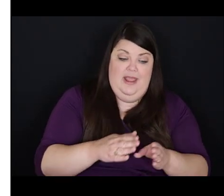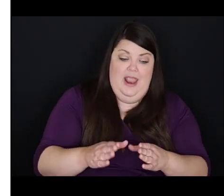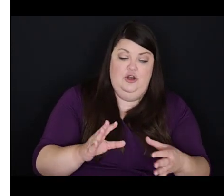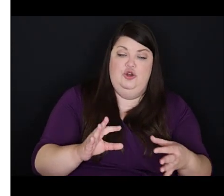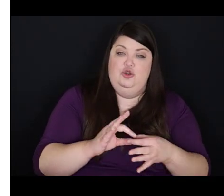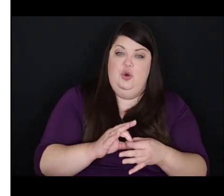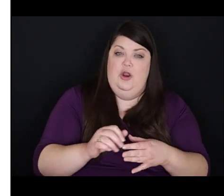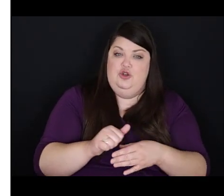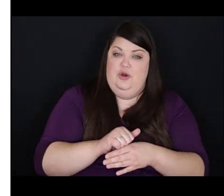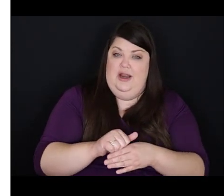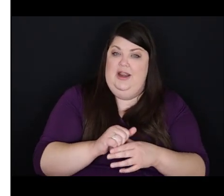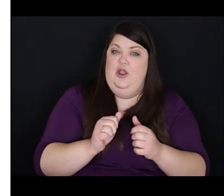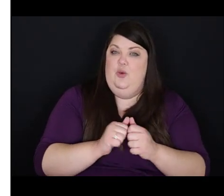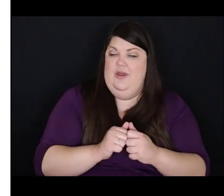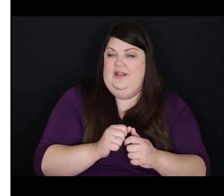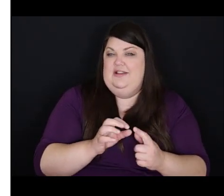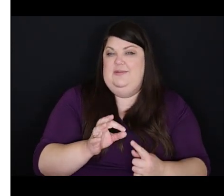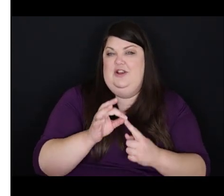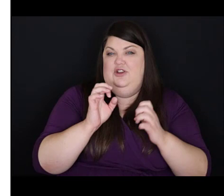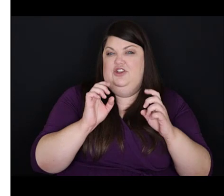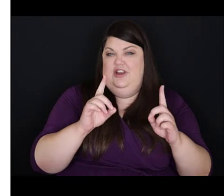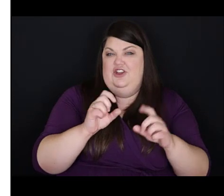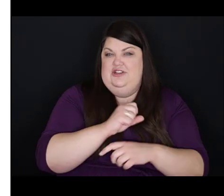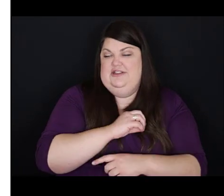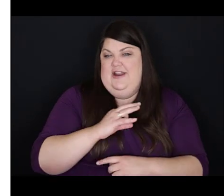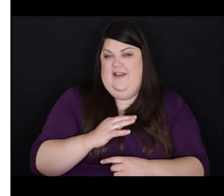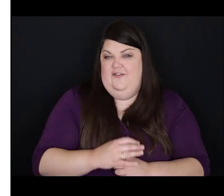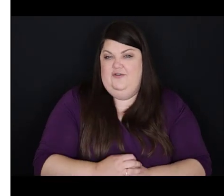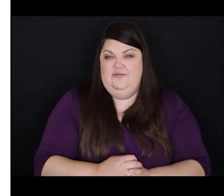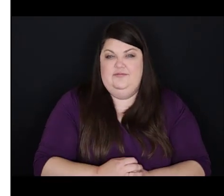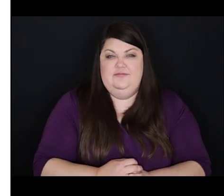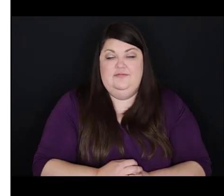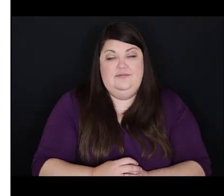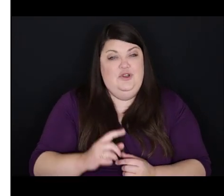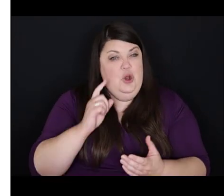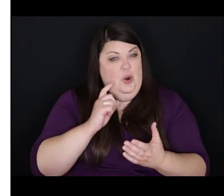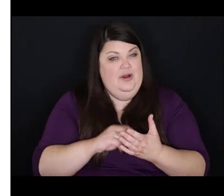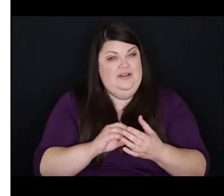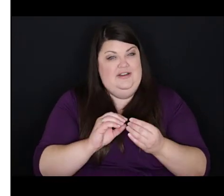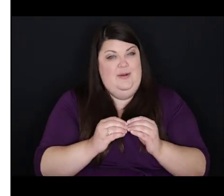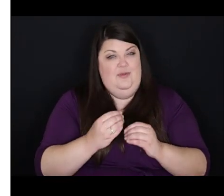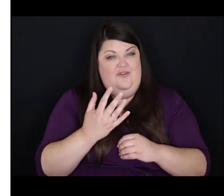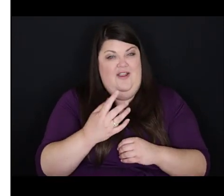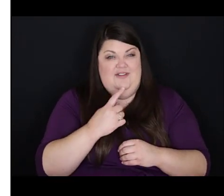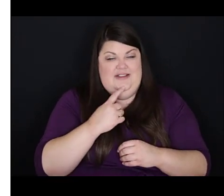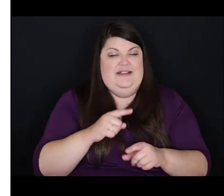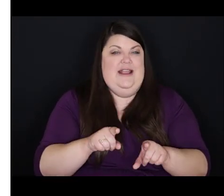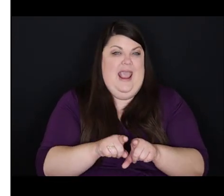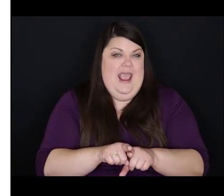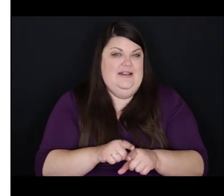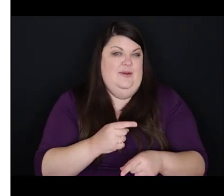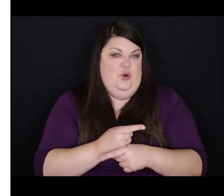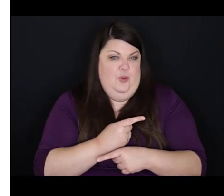special education staff. Notice on number (5), it says, “as appropriate.” If this is not something